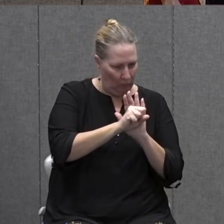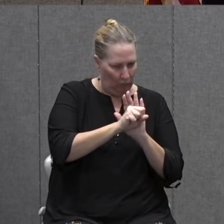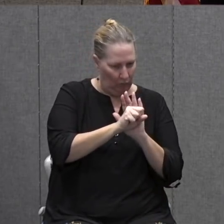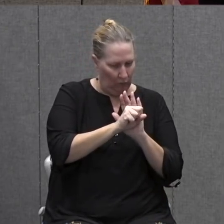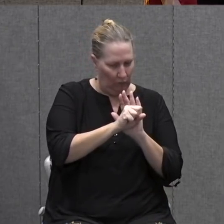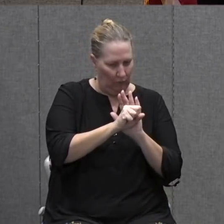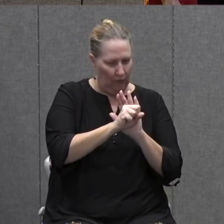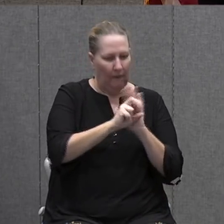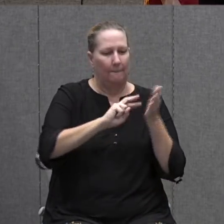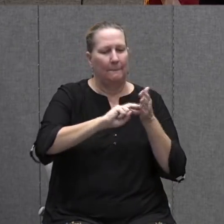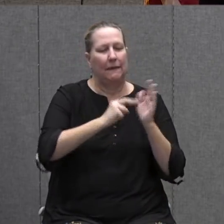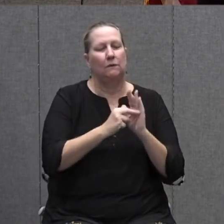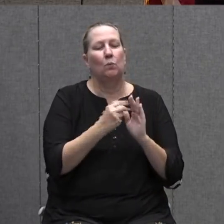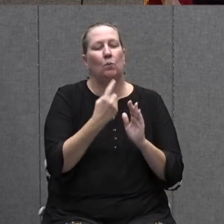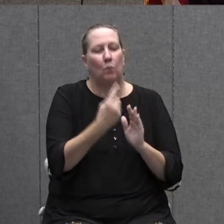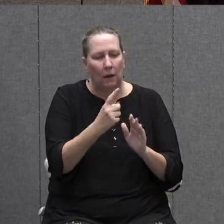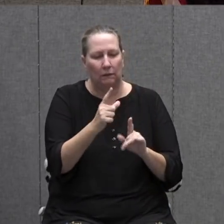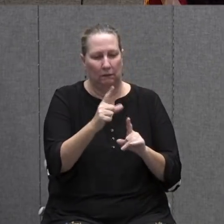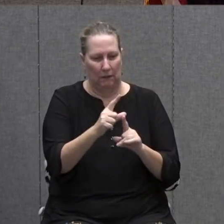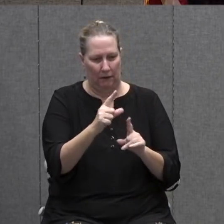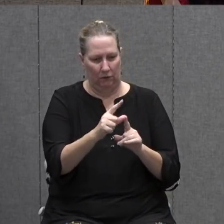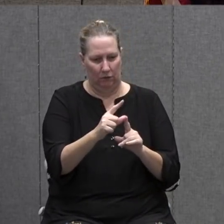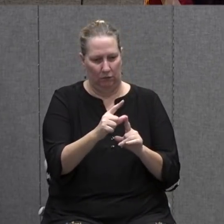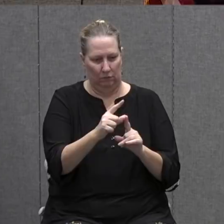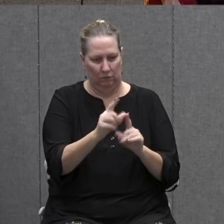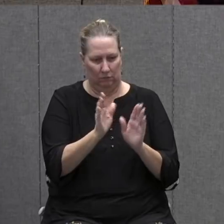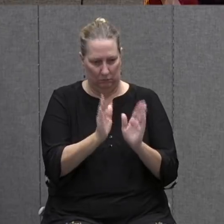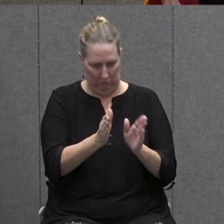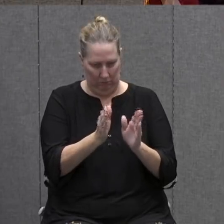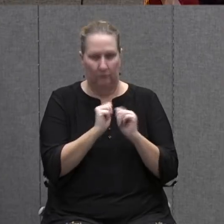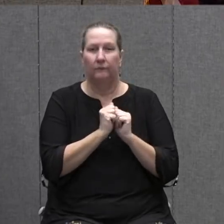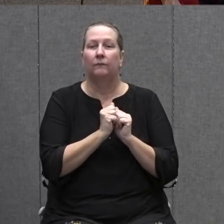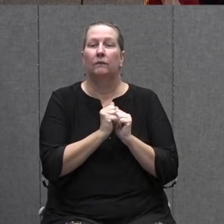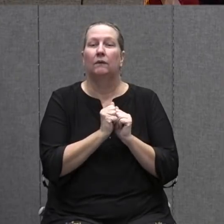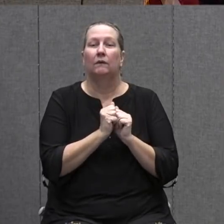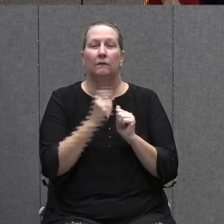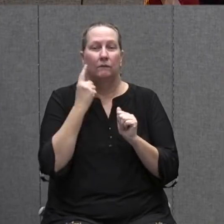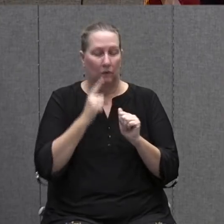So think about things like that. For the letter B, I did a wavy line